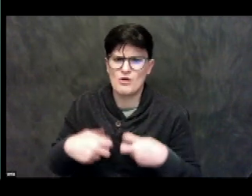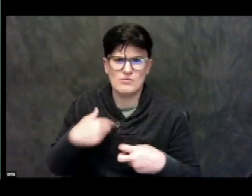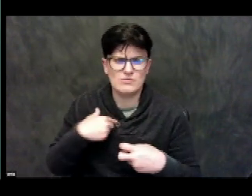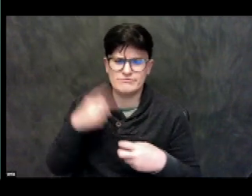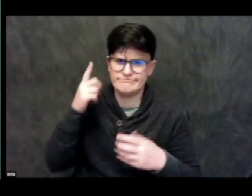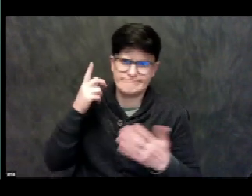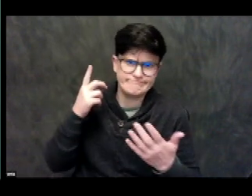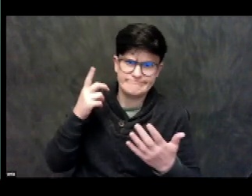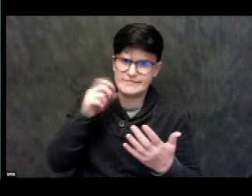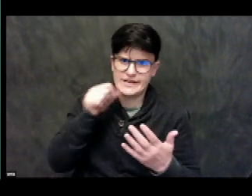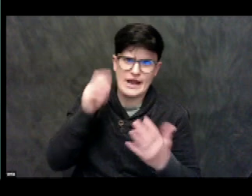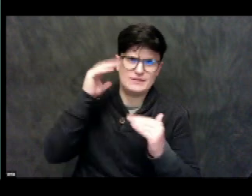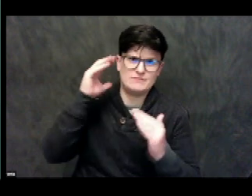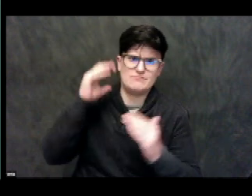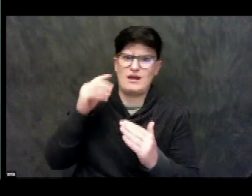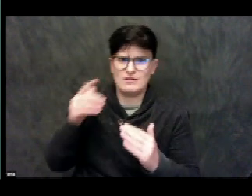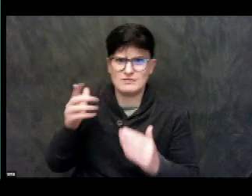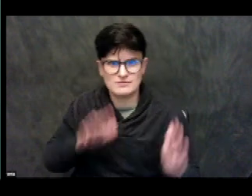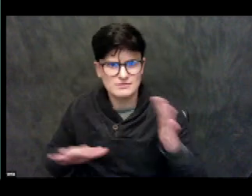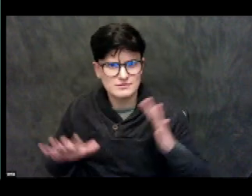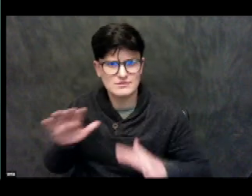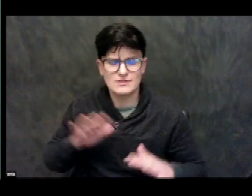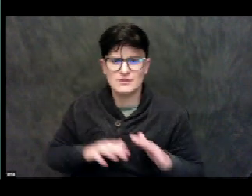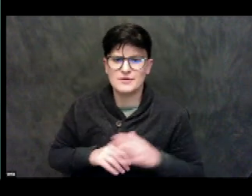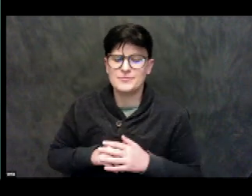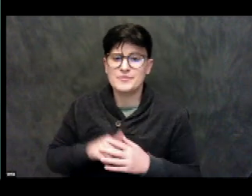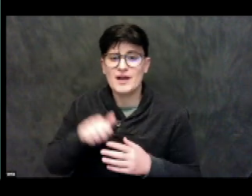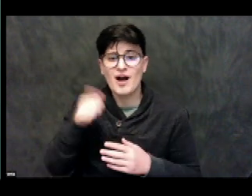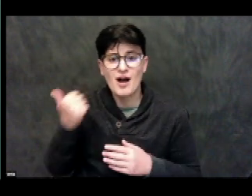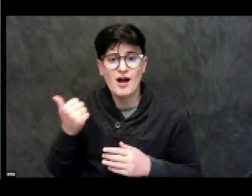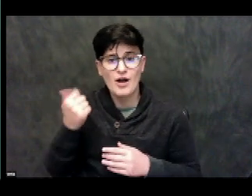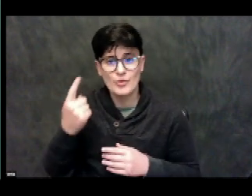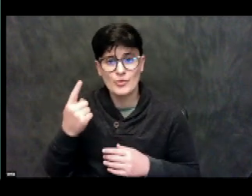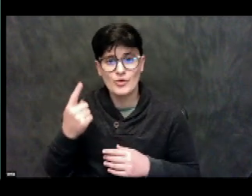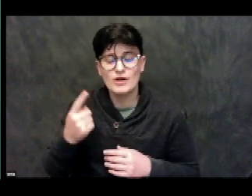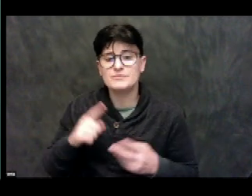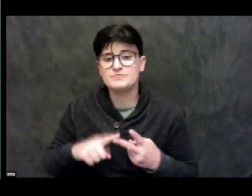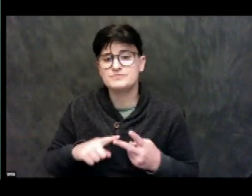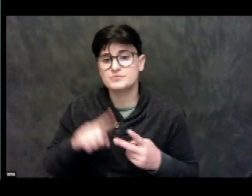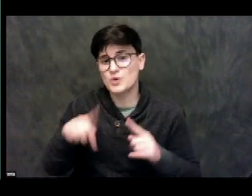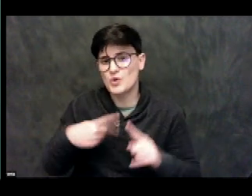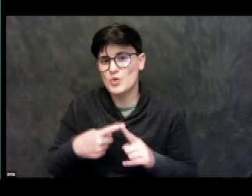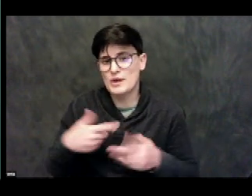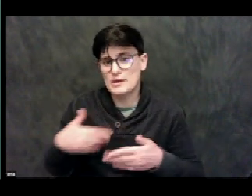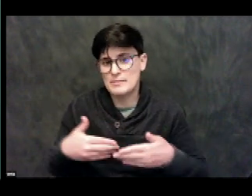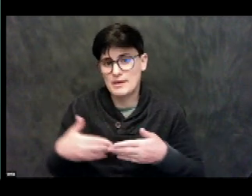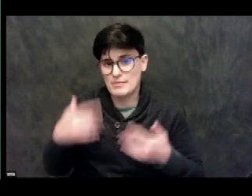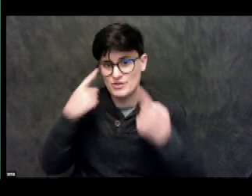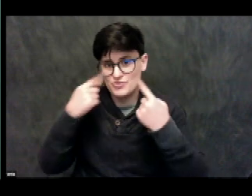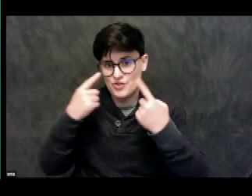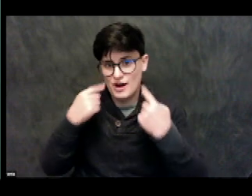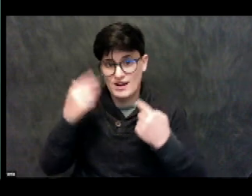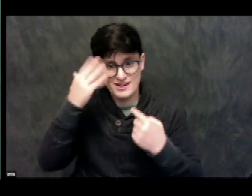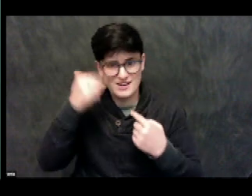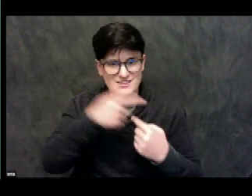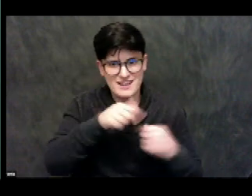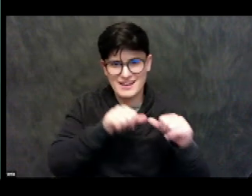Then another one was when the baby would cry because they kept the baby in the room the whole time that we were there.